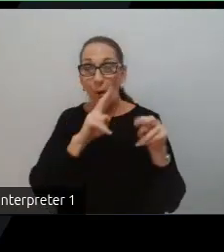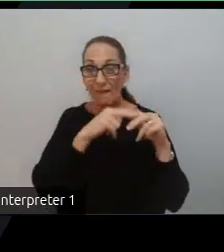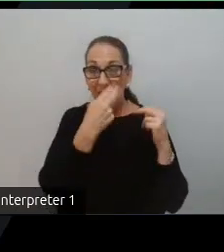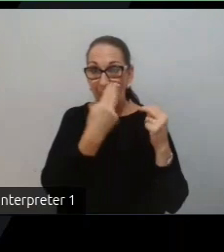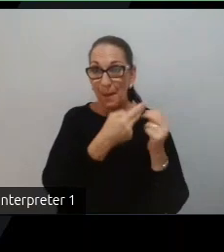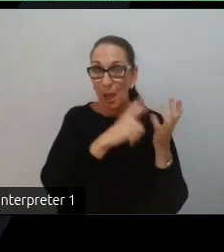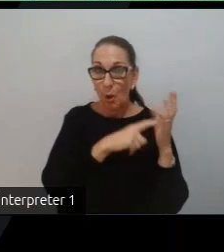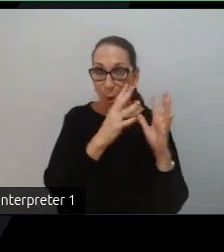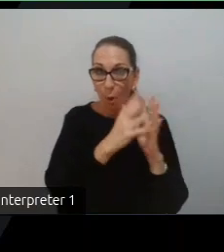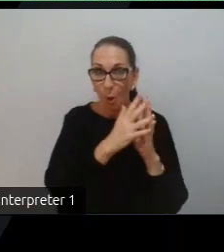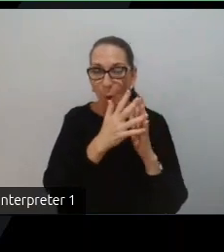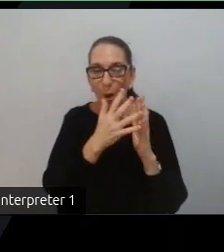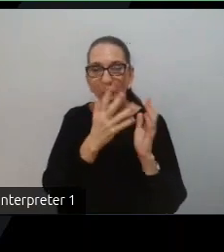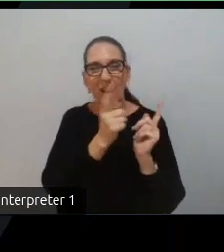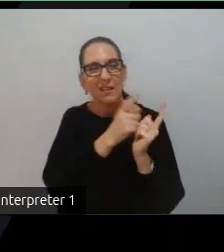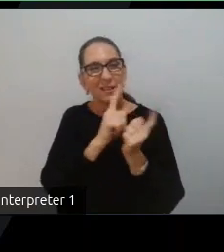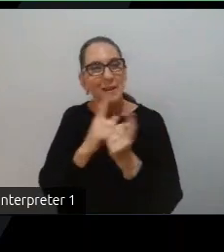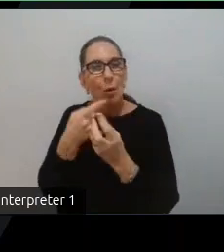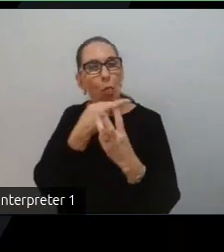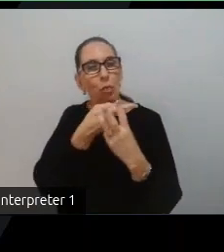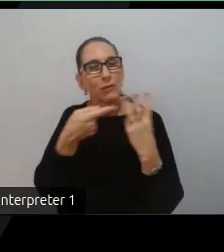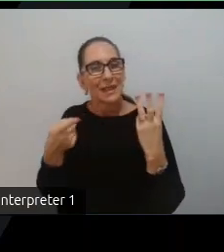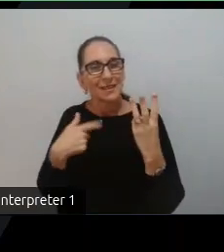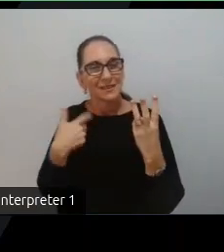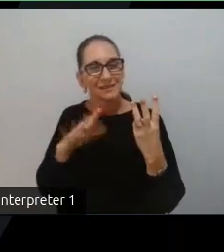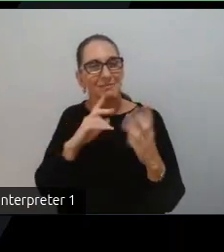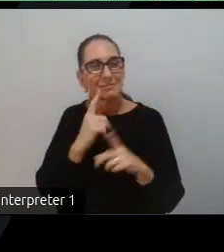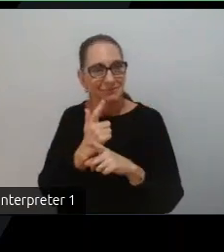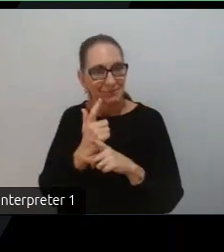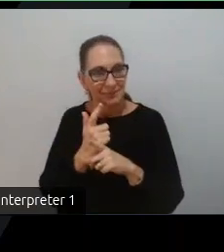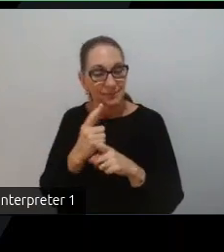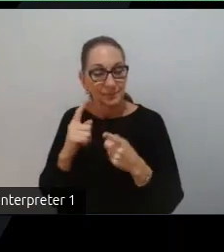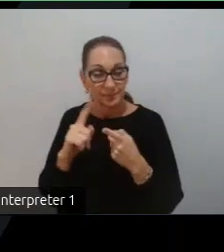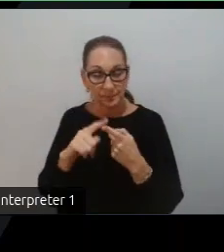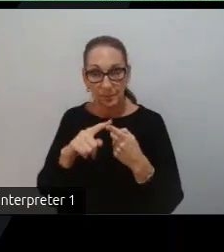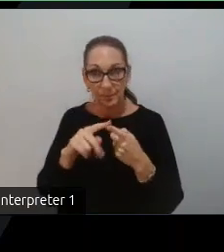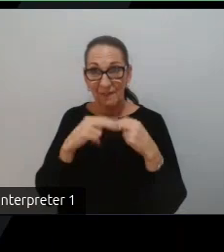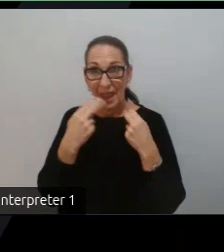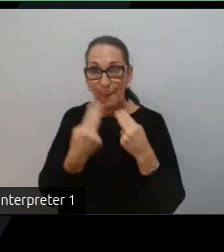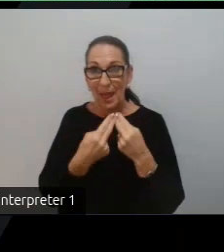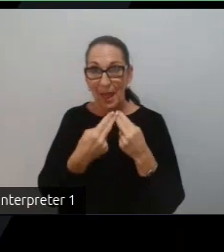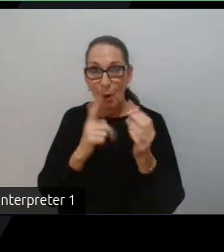three areas that I've discussed. We have a family law advice clinic and